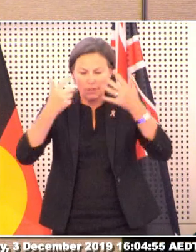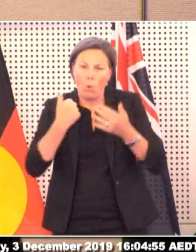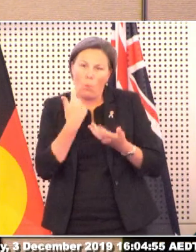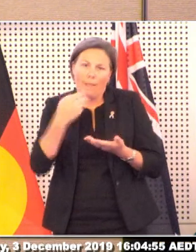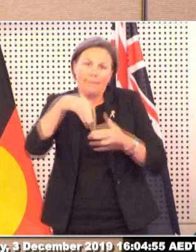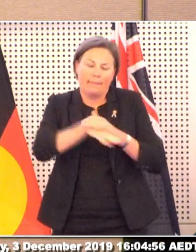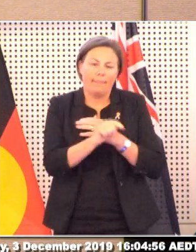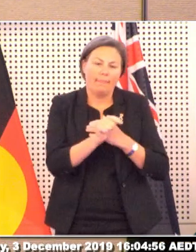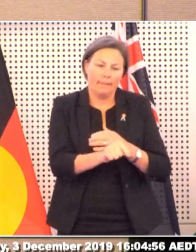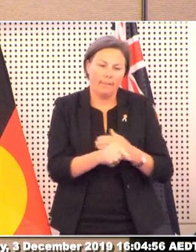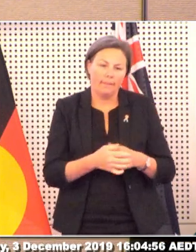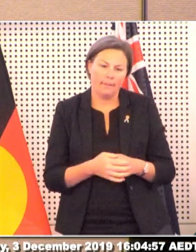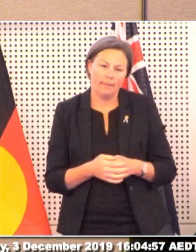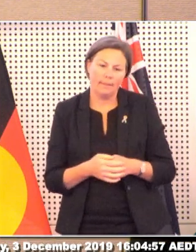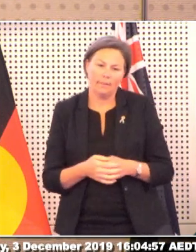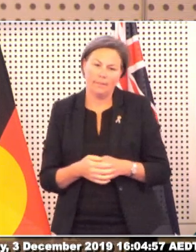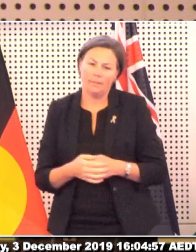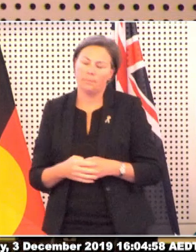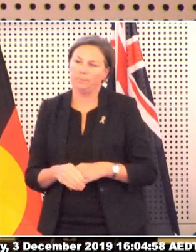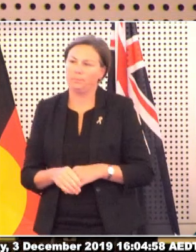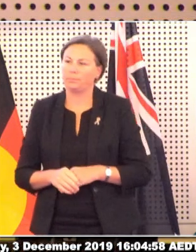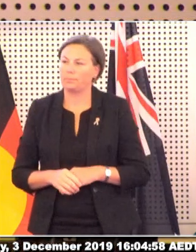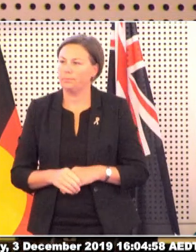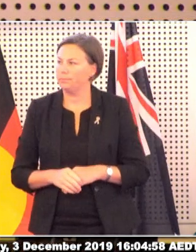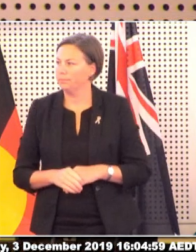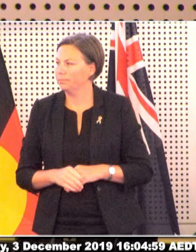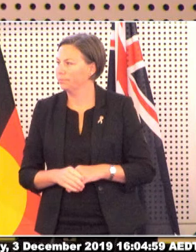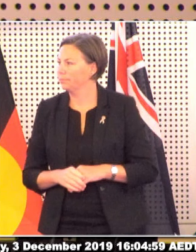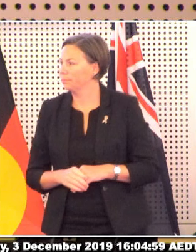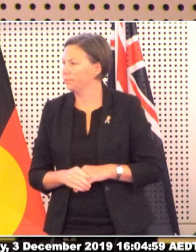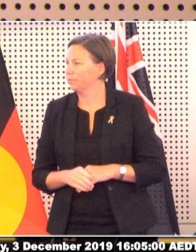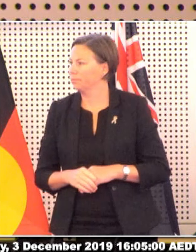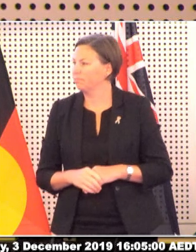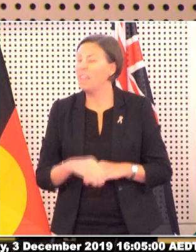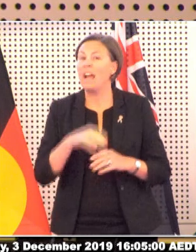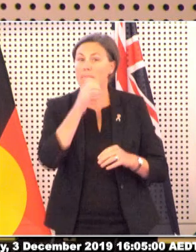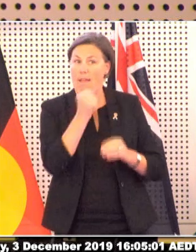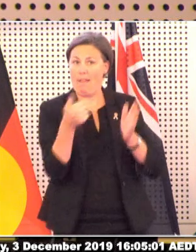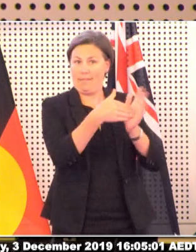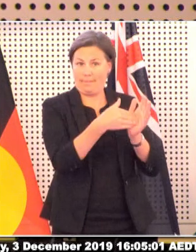Can I just – to me, there is an issue around the escalation processes and